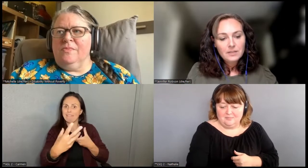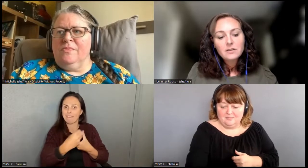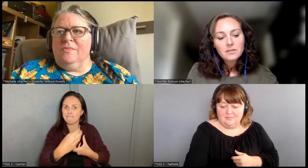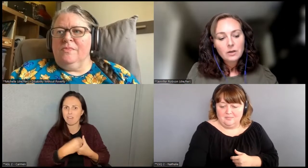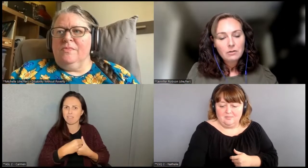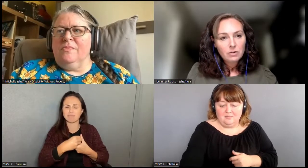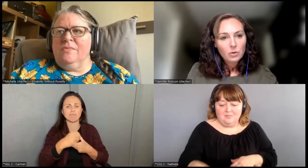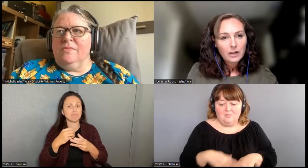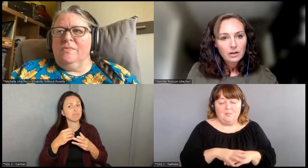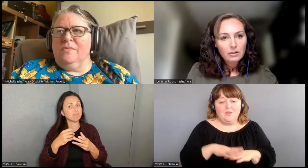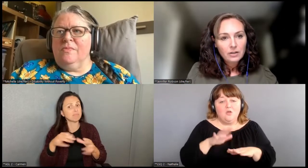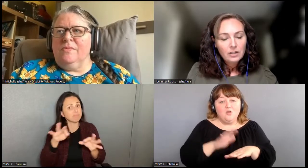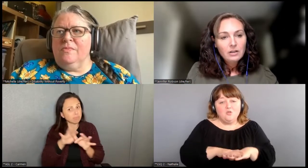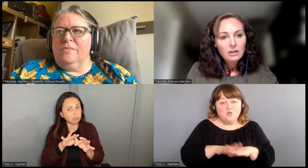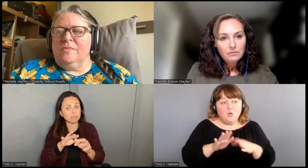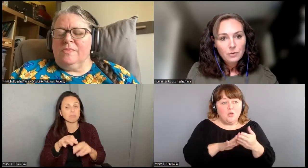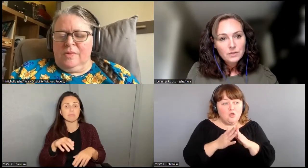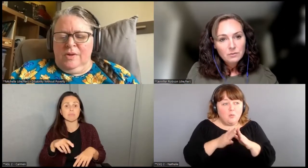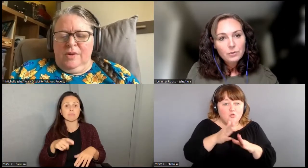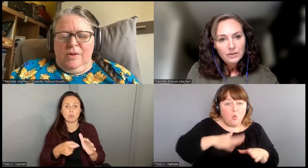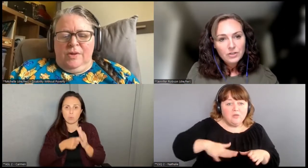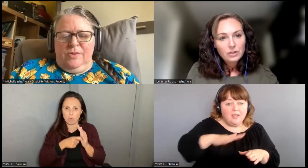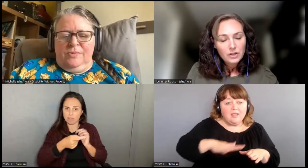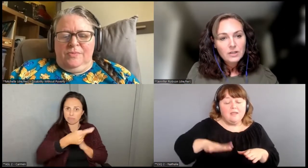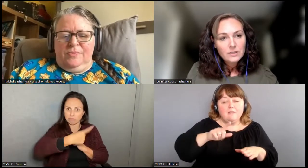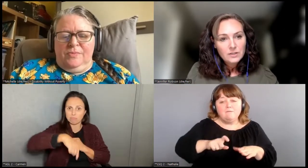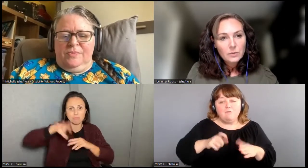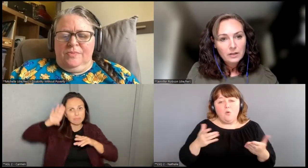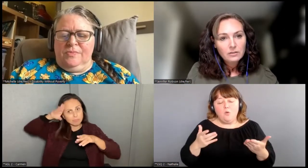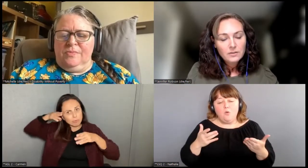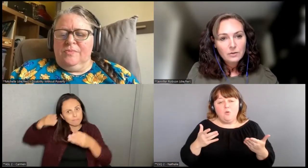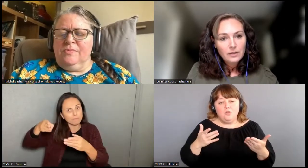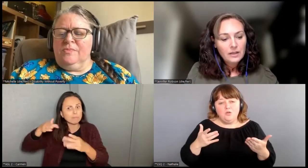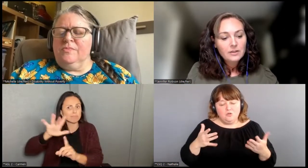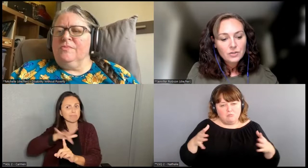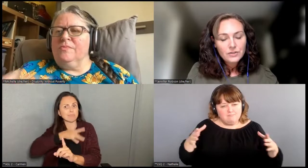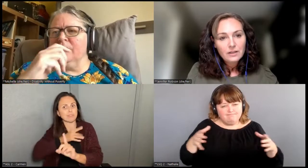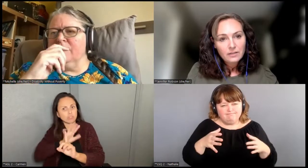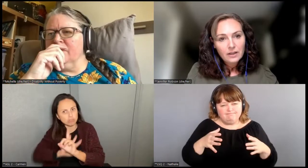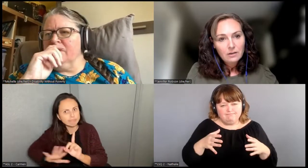IS ALSO GOING TO REQUIRE A FOCUS ON PROVINCIAL AUDIENCE AS WELL SO THEY UNDERSTAND THE KEY